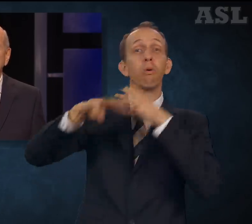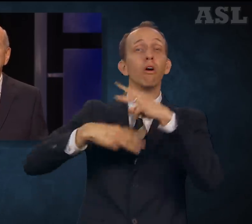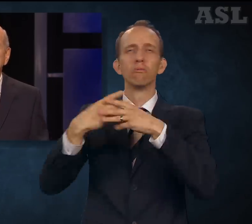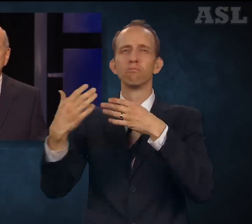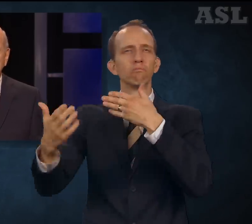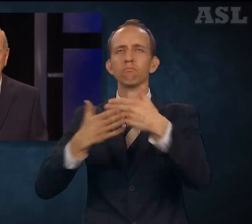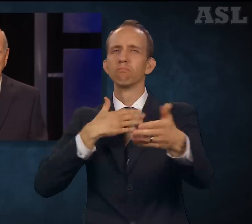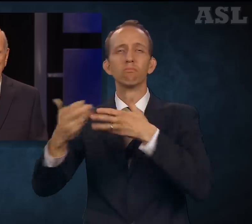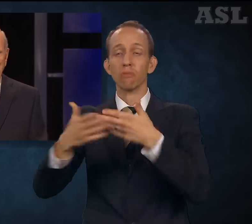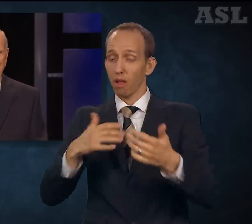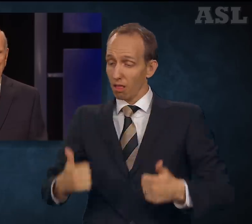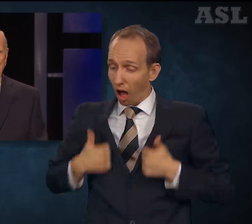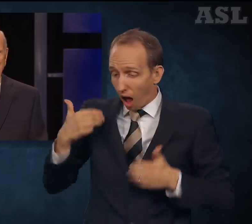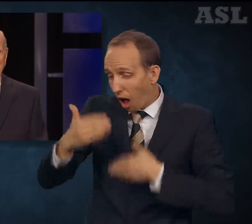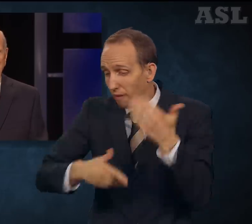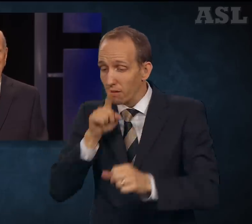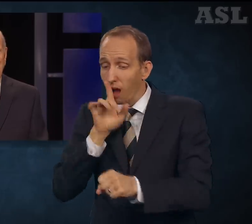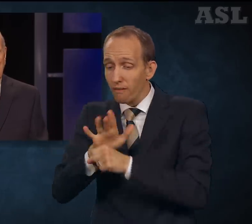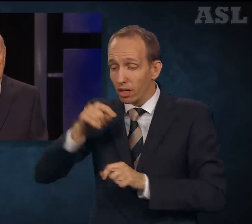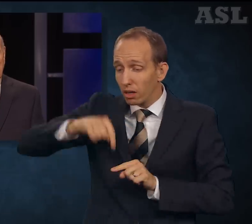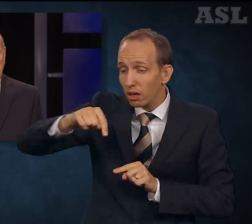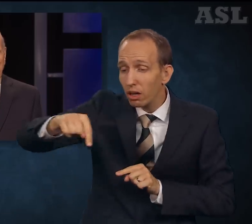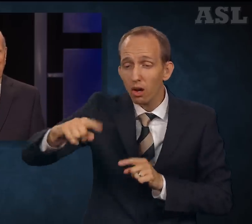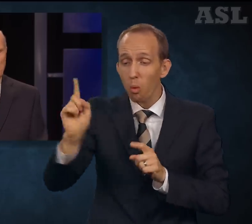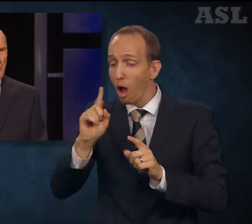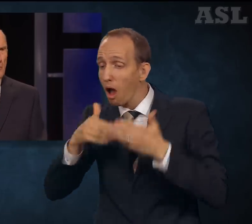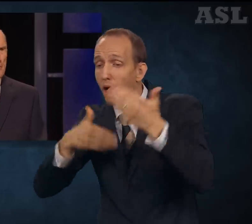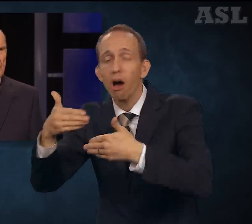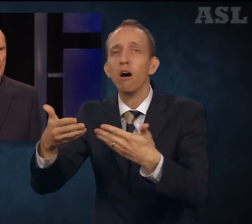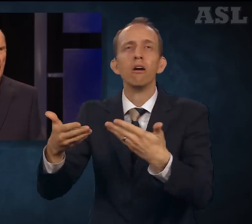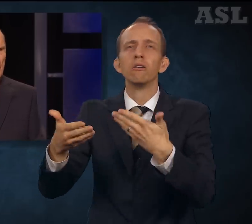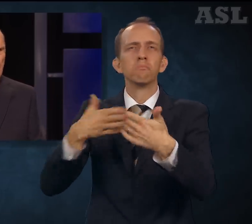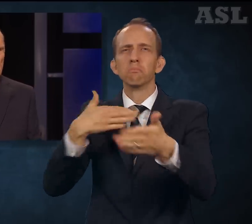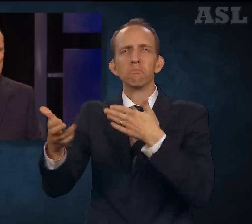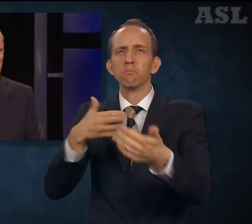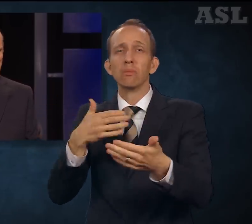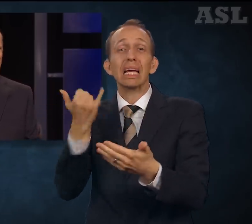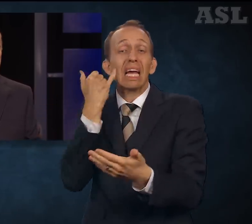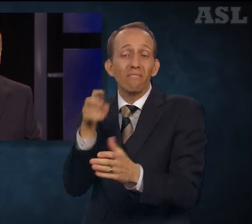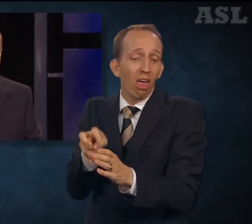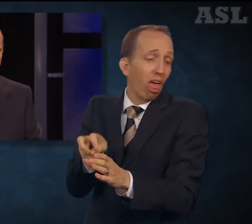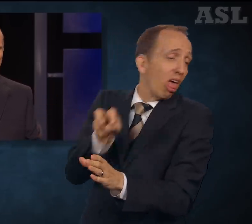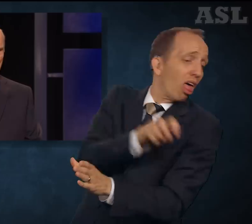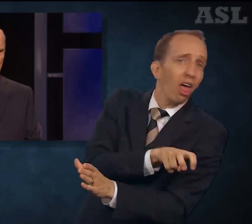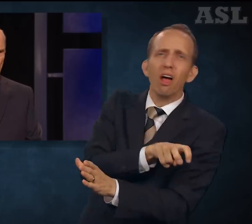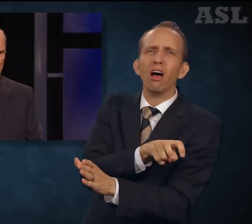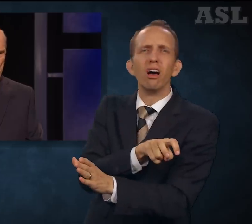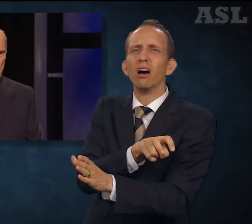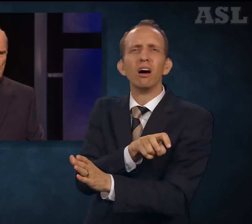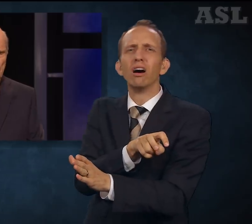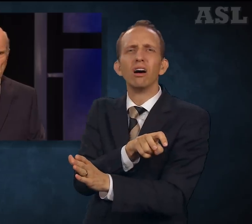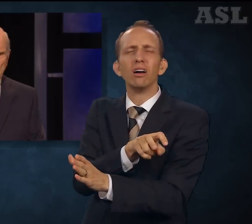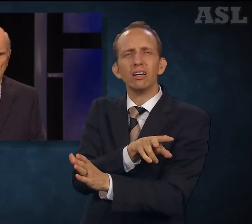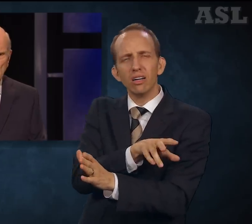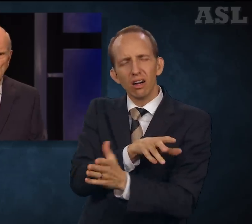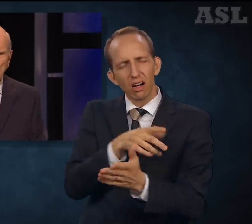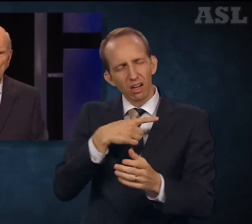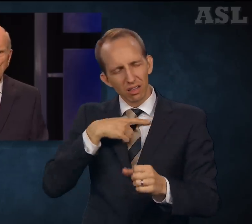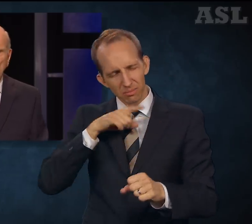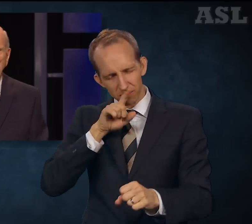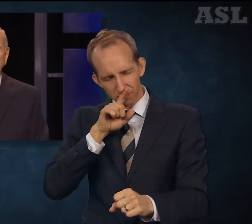YOU--THAT WHEREVER YOU ARE IN